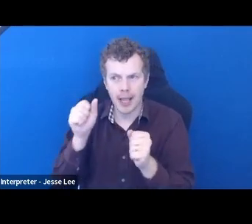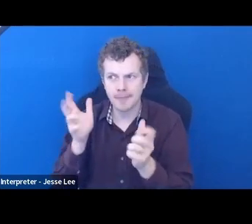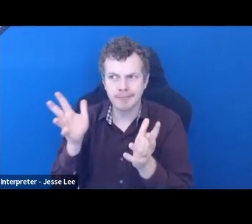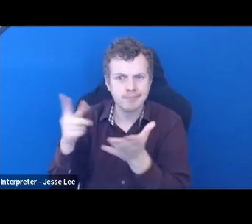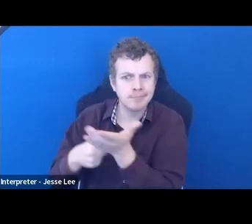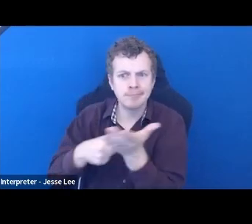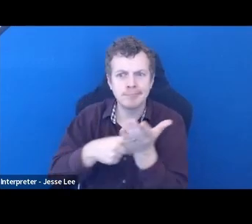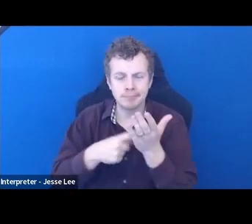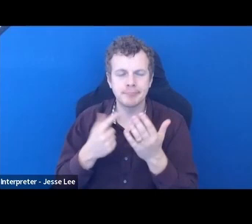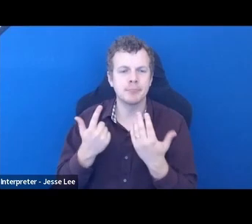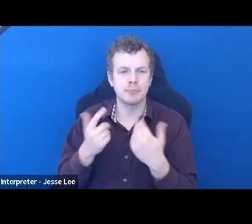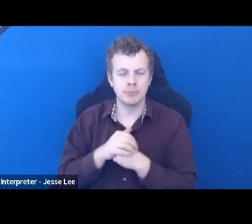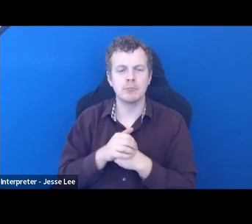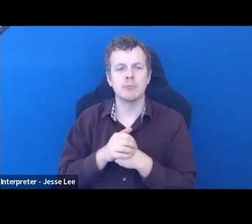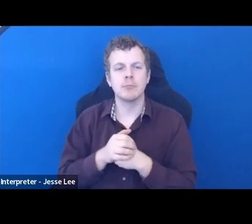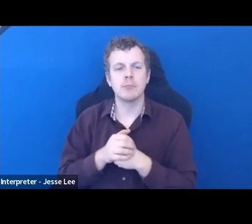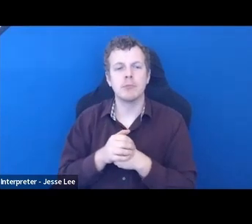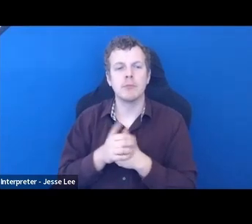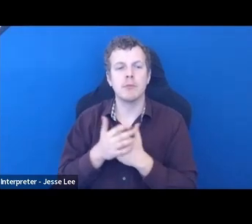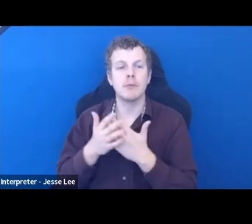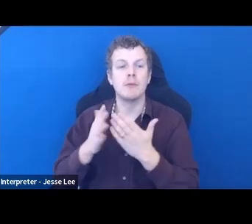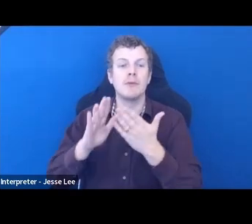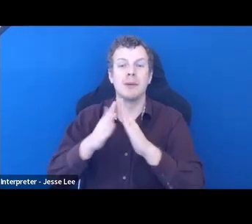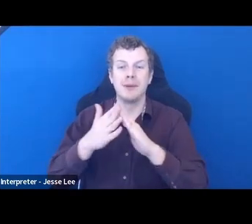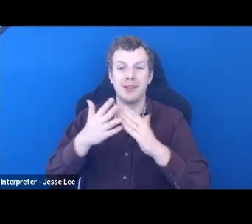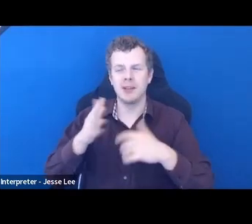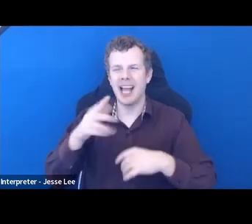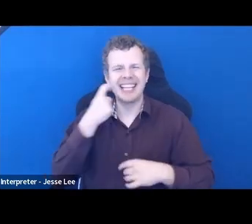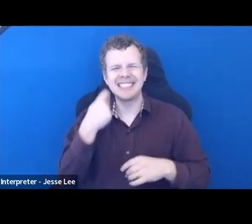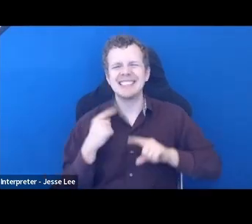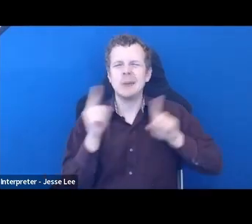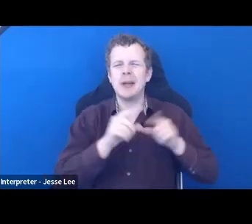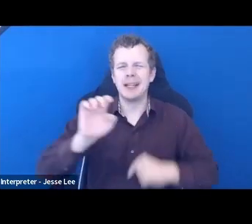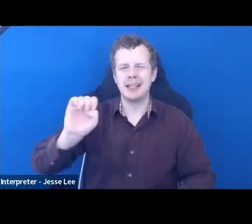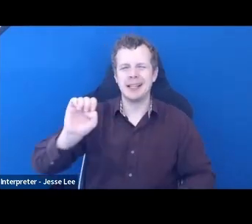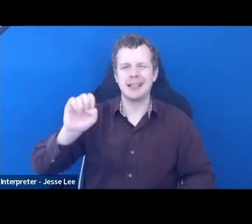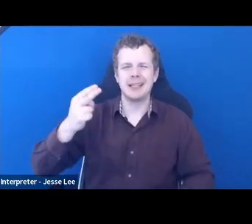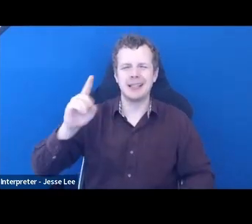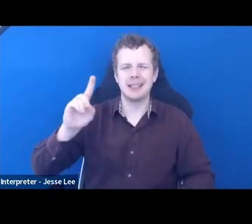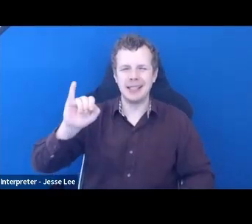And then I'm in the EHDI conference this week and they were talking about hearingfirst.org.